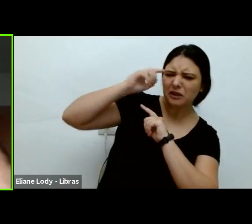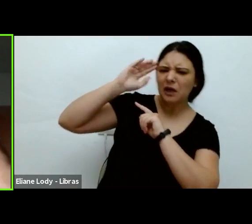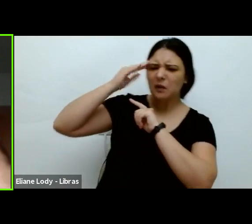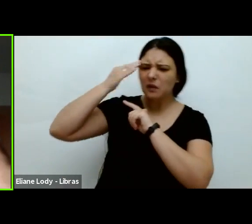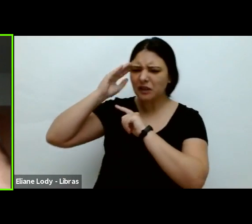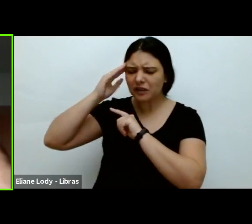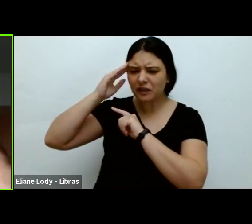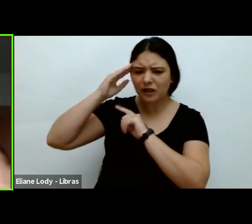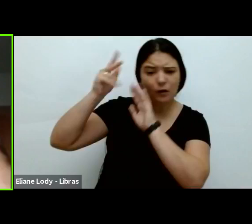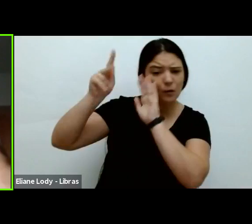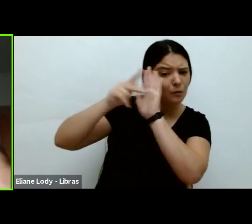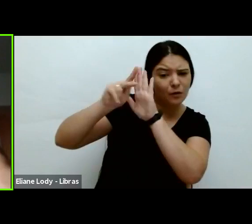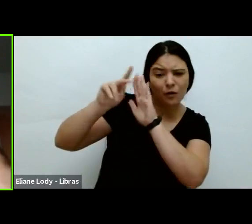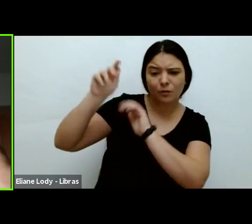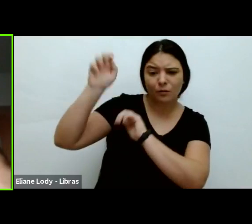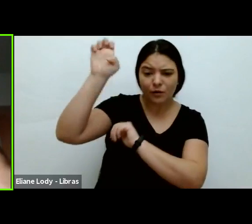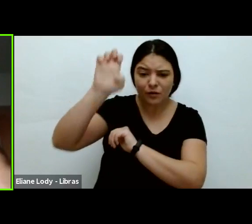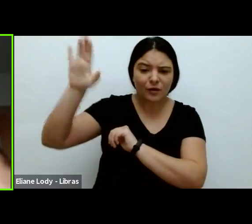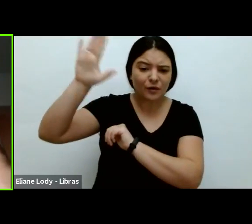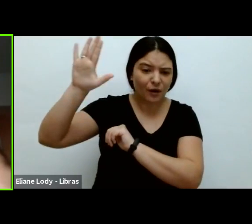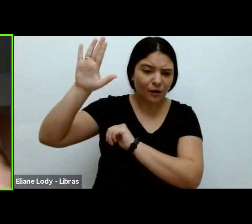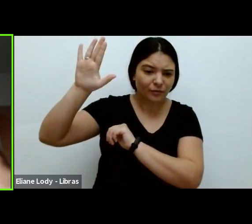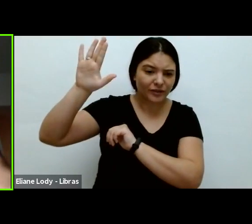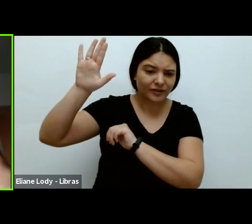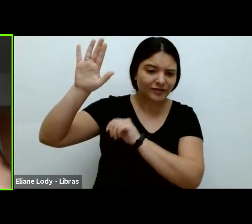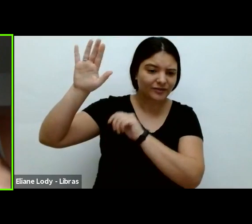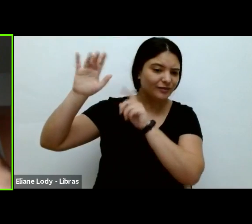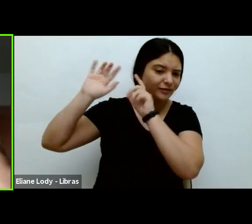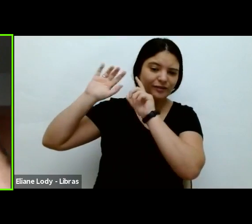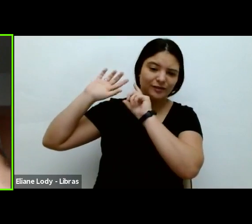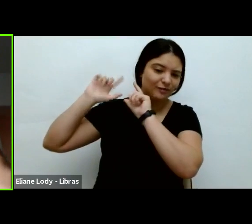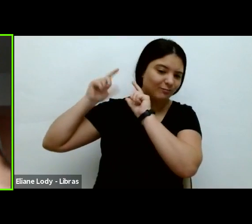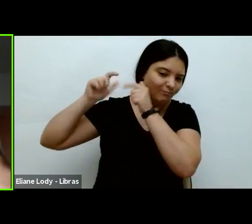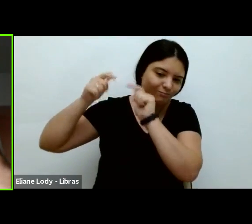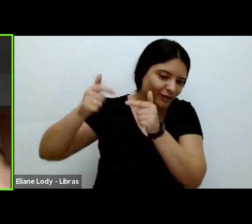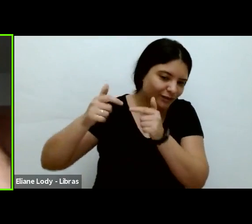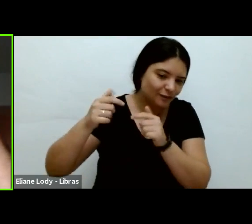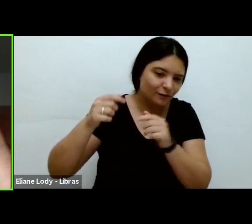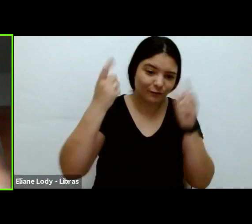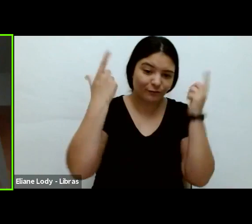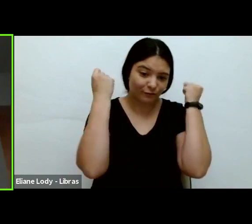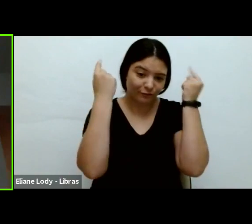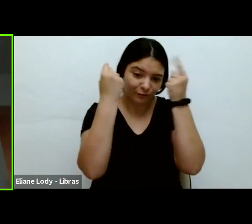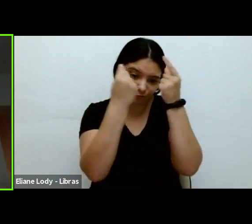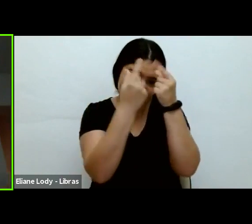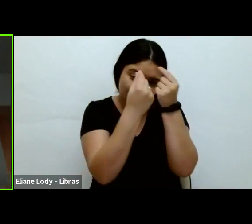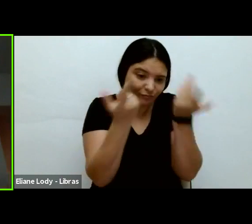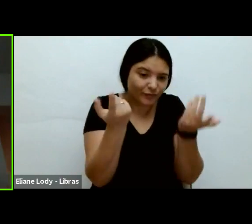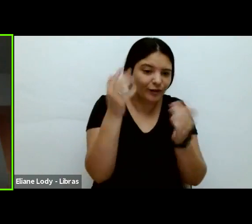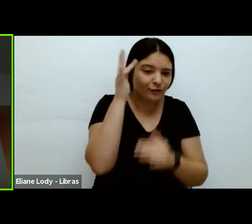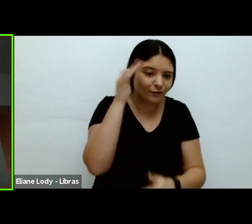Greek philosophy. to the Greek philosophy to the. day to them to their. erman fuels, so